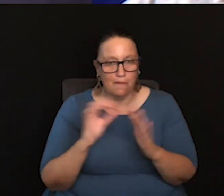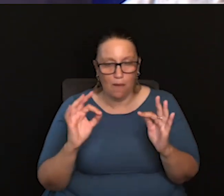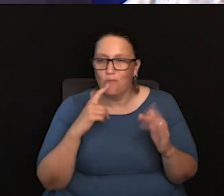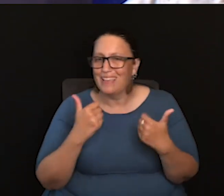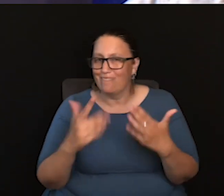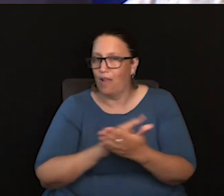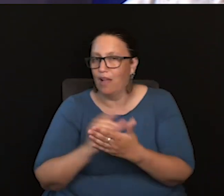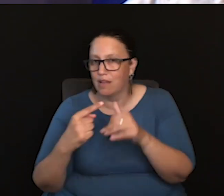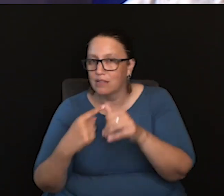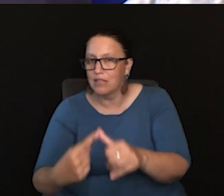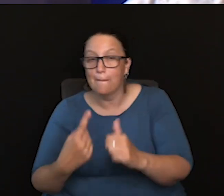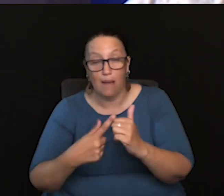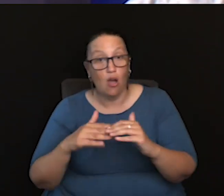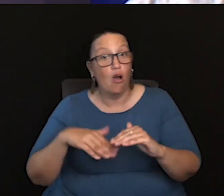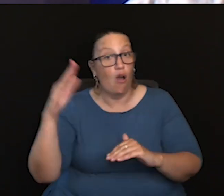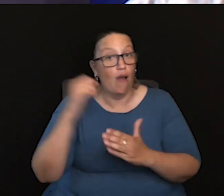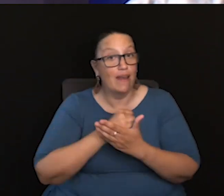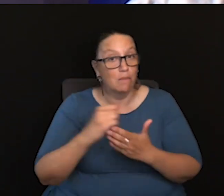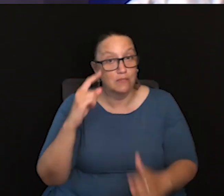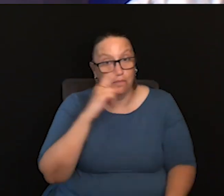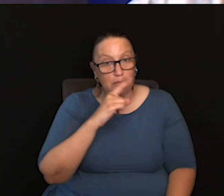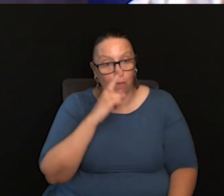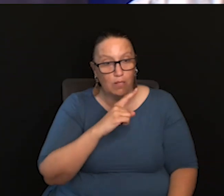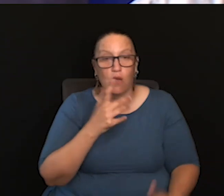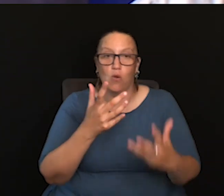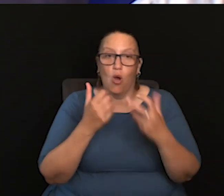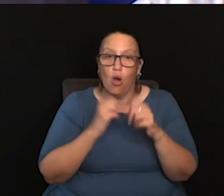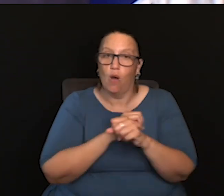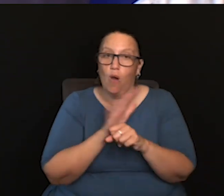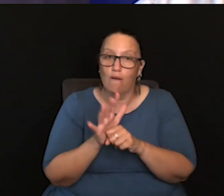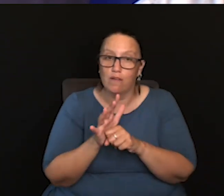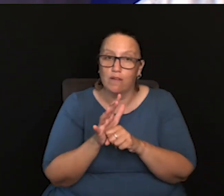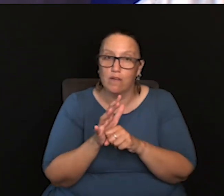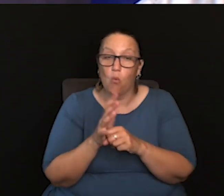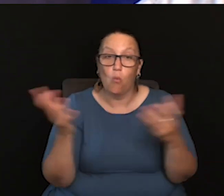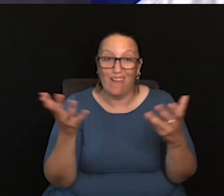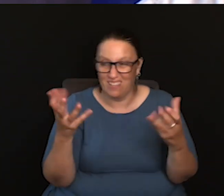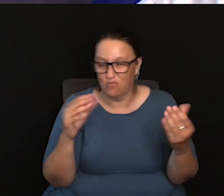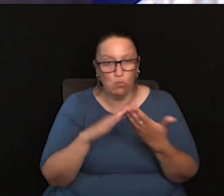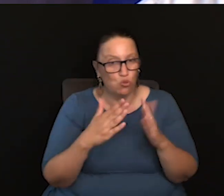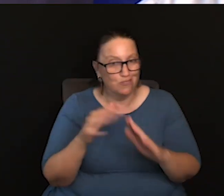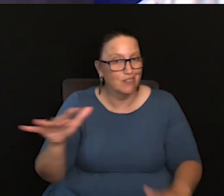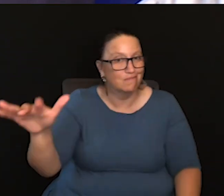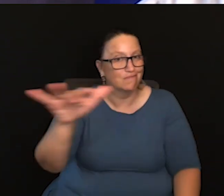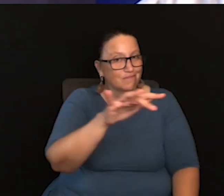As we've seen, there are people being hospitalised for other reasons, who are also testing positive for Covid-19.